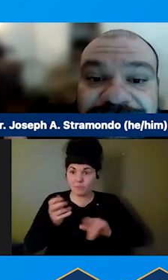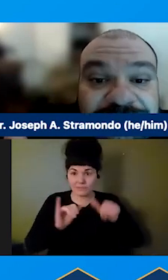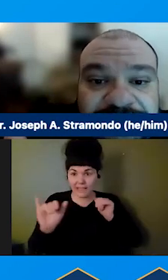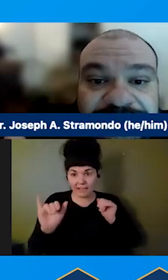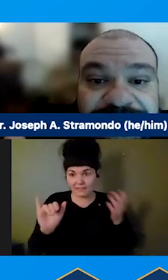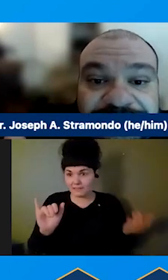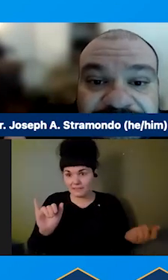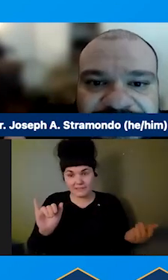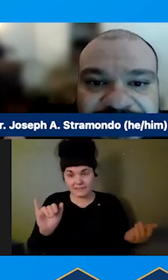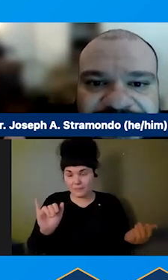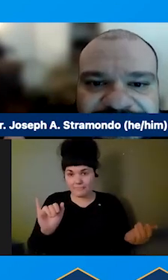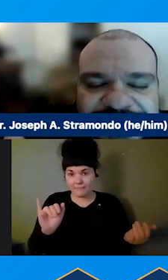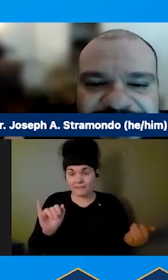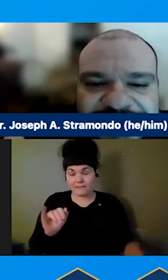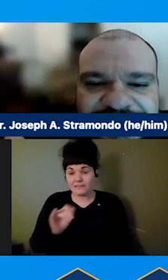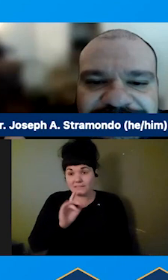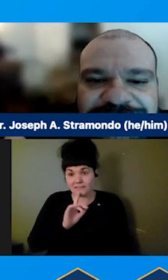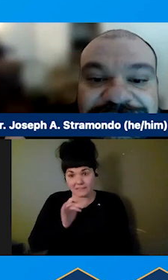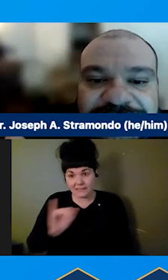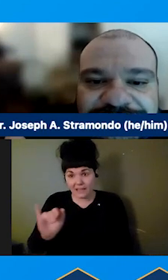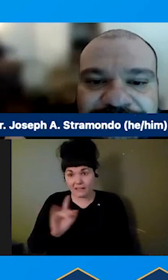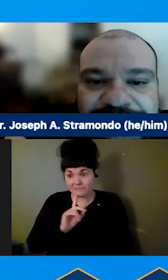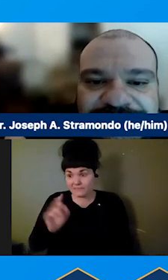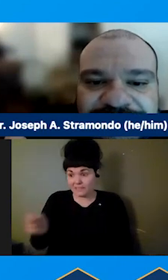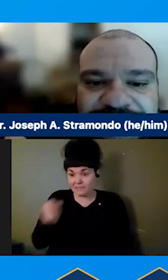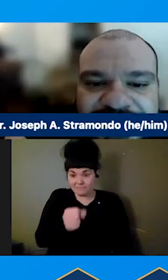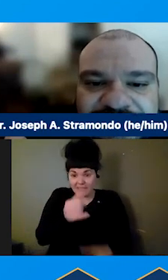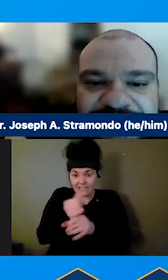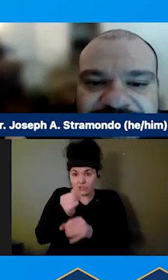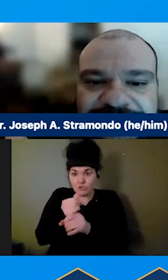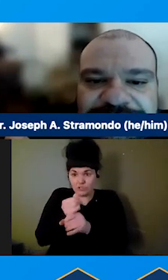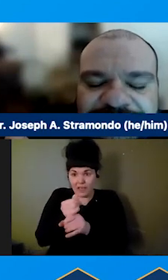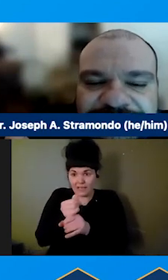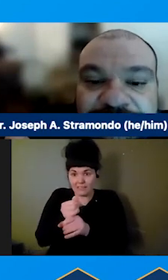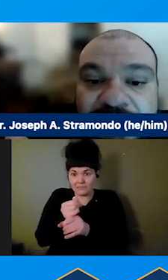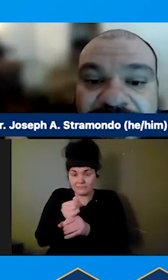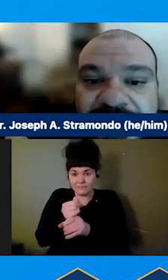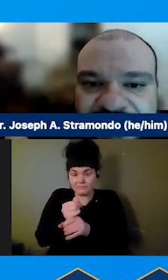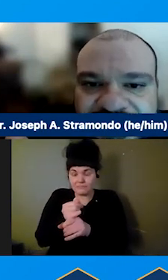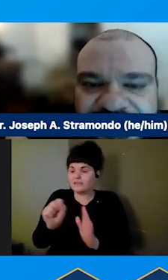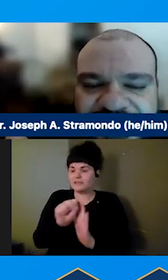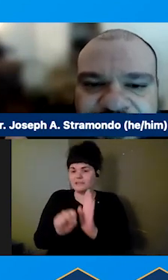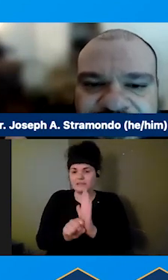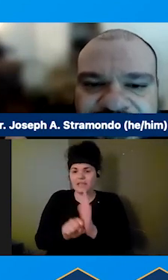are still very much institutionalize. Right. The state schools even if you have sort of small cottages that